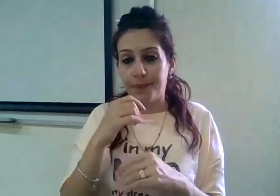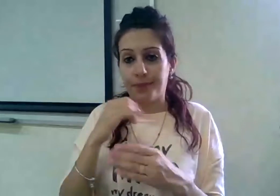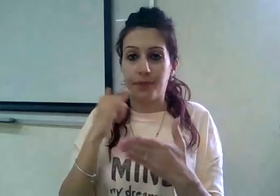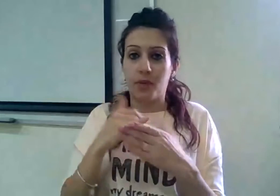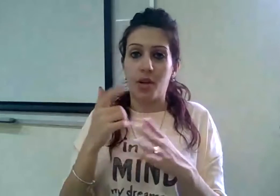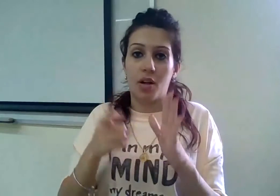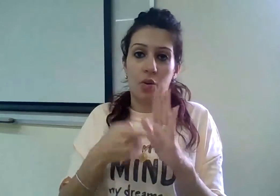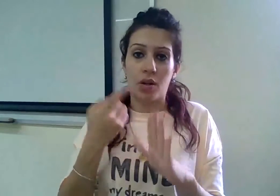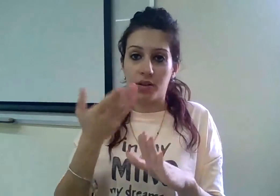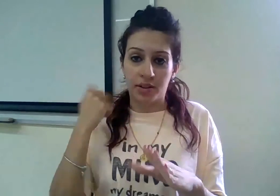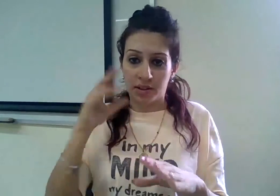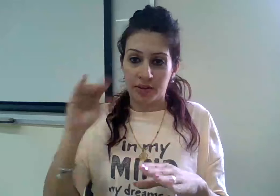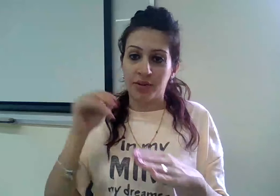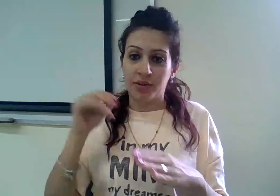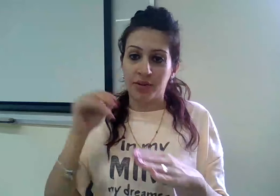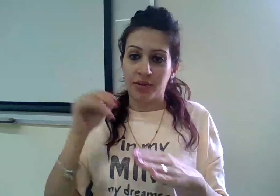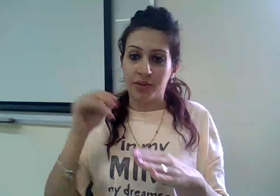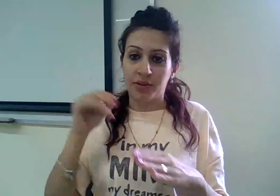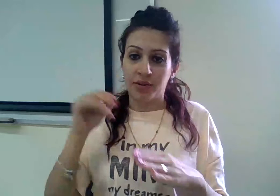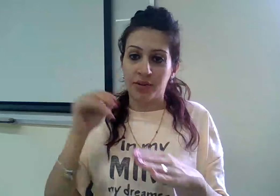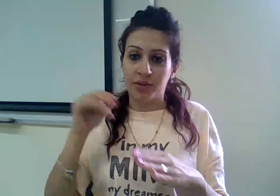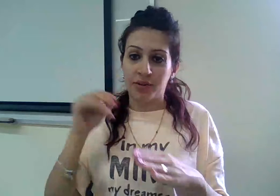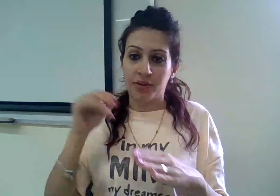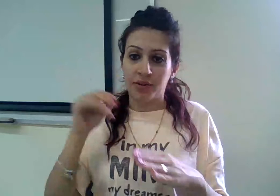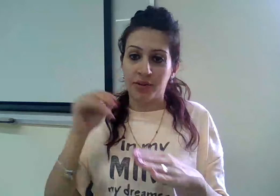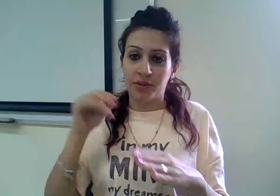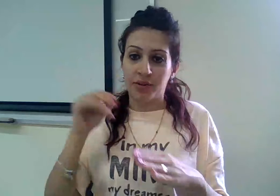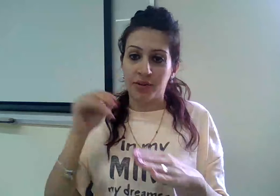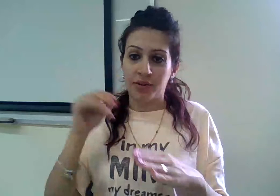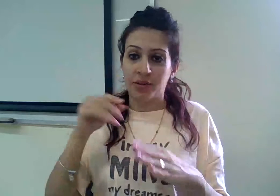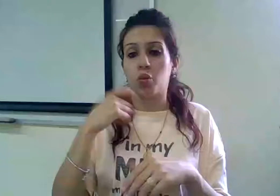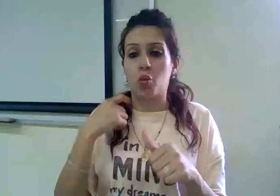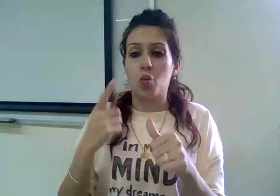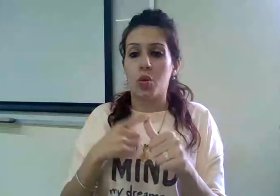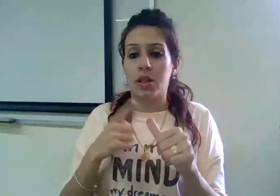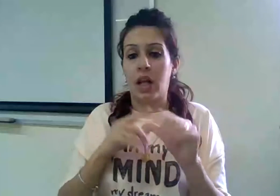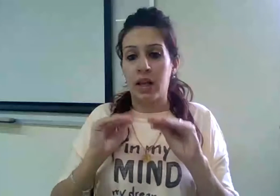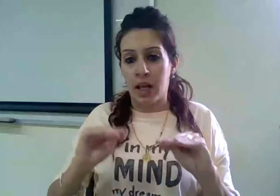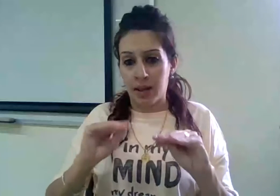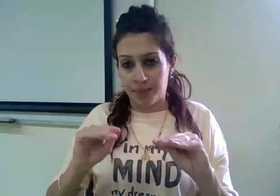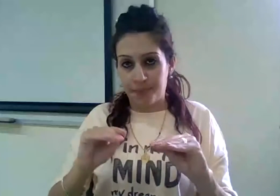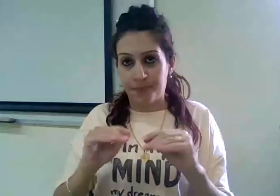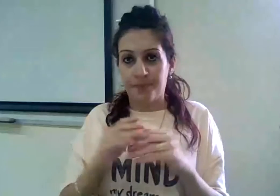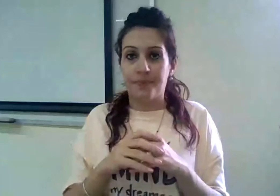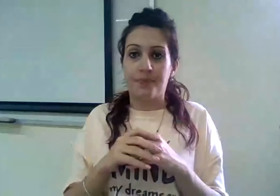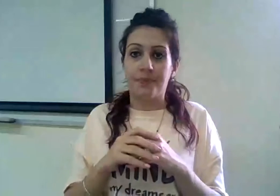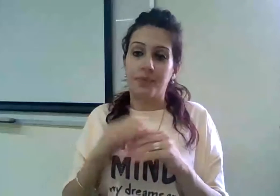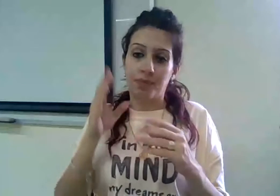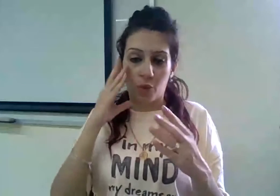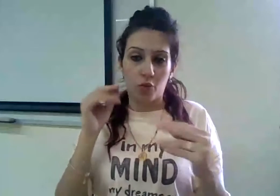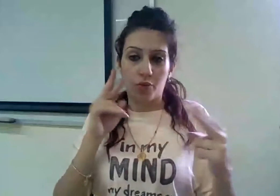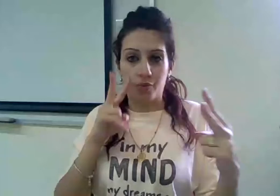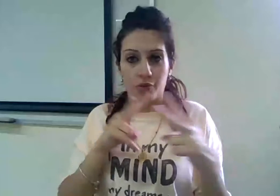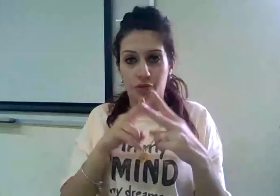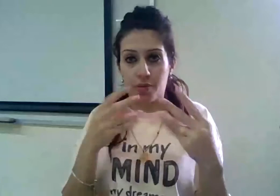of the webinar series from the Ministry of Education. Thanks to have you again today in our webinars.